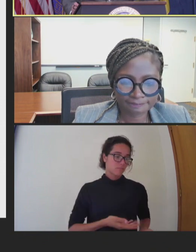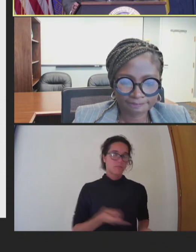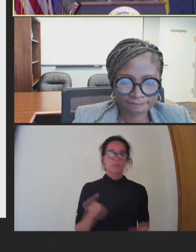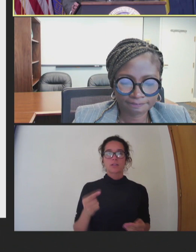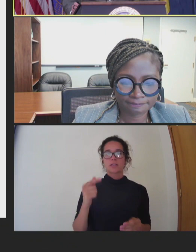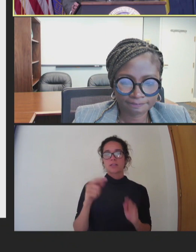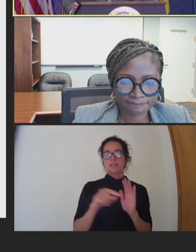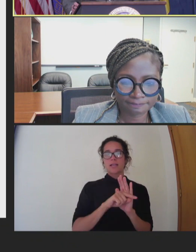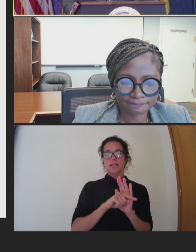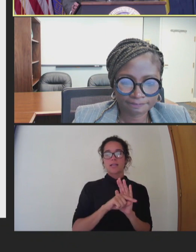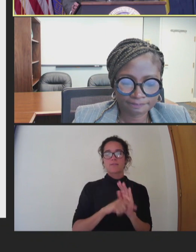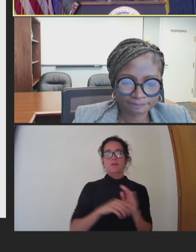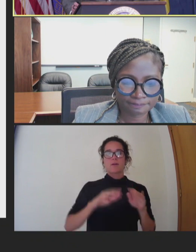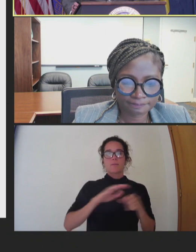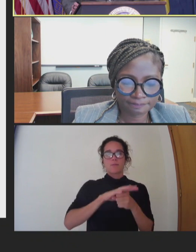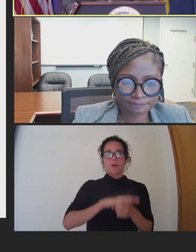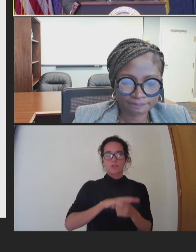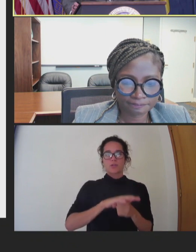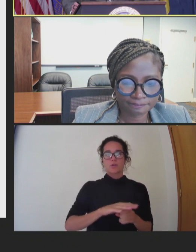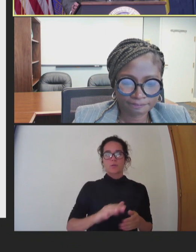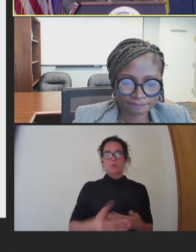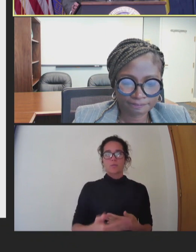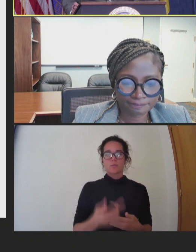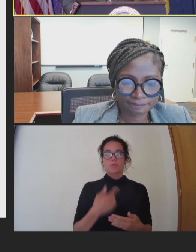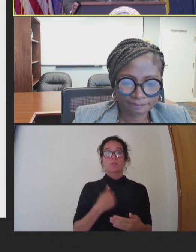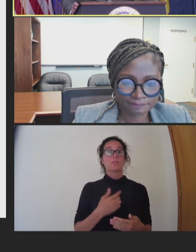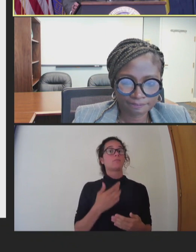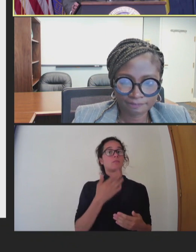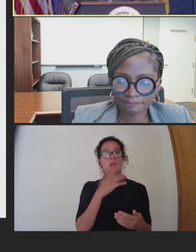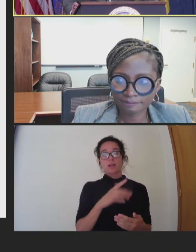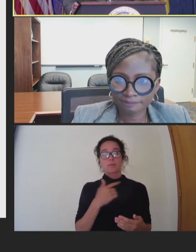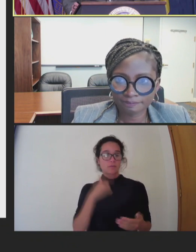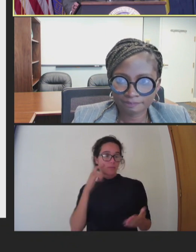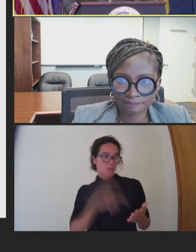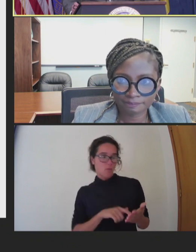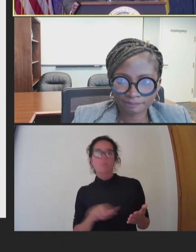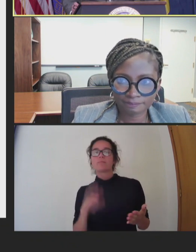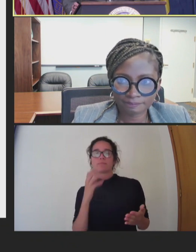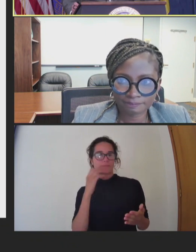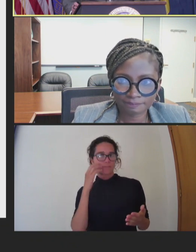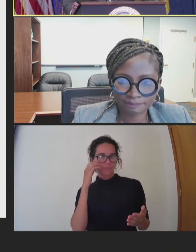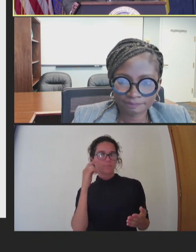recognized the typical measles rash, and they did admit him to negative pressure.